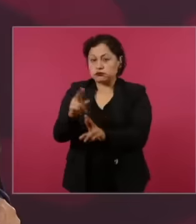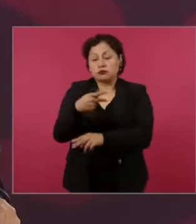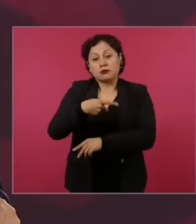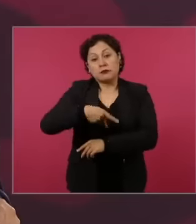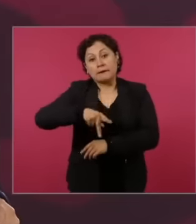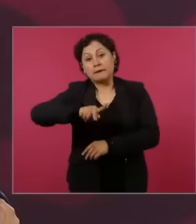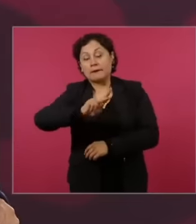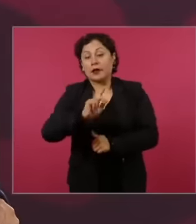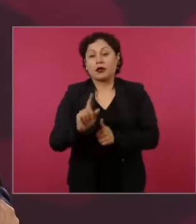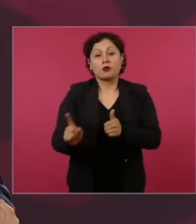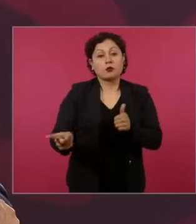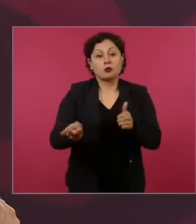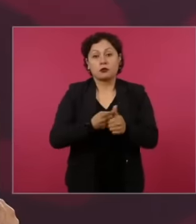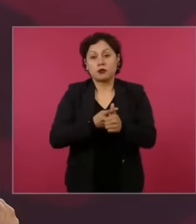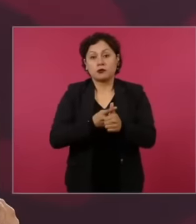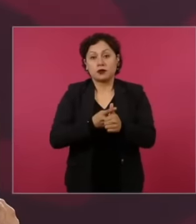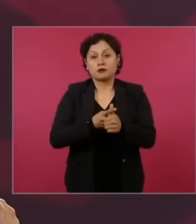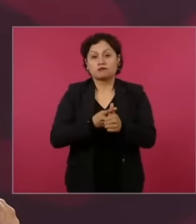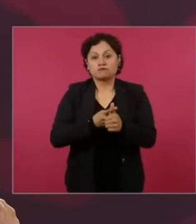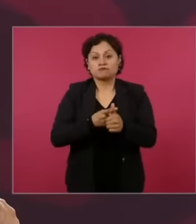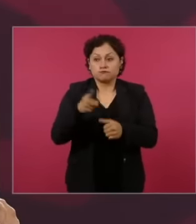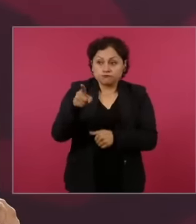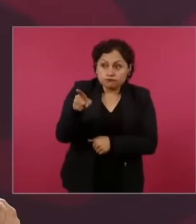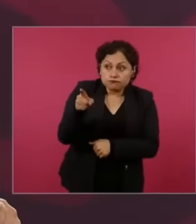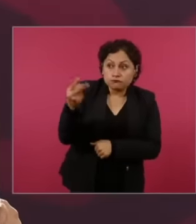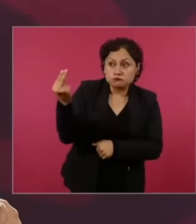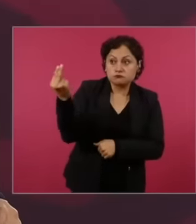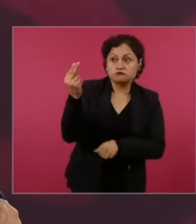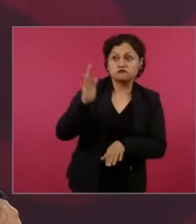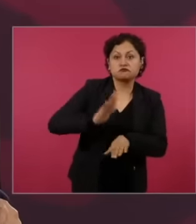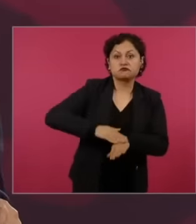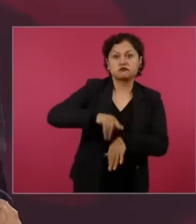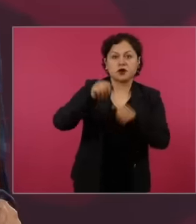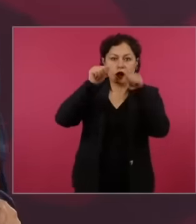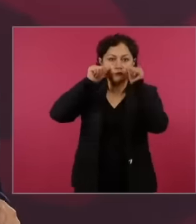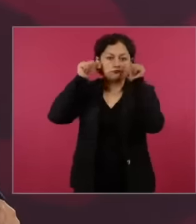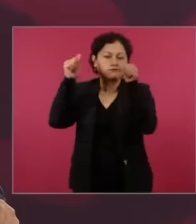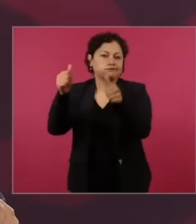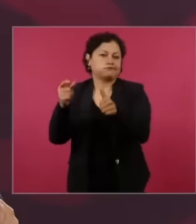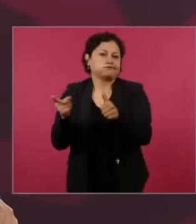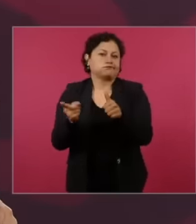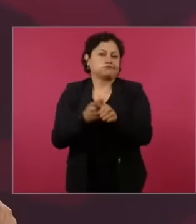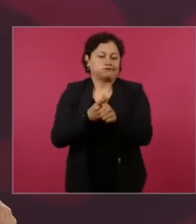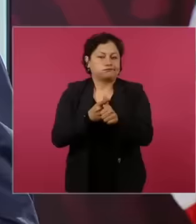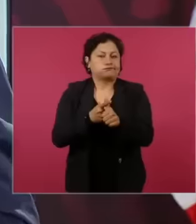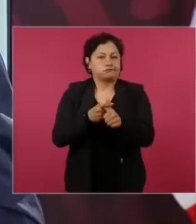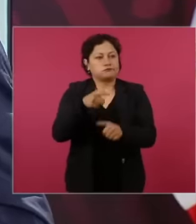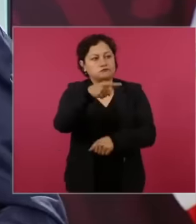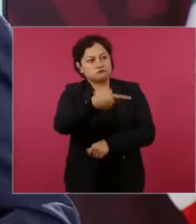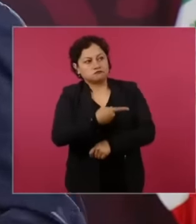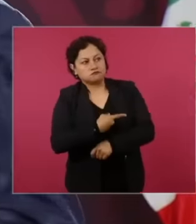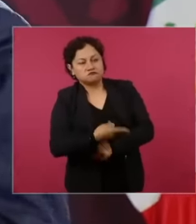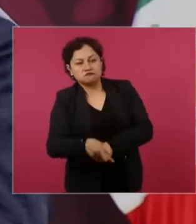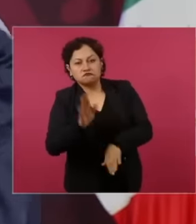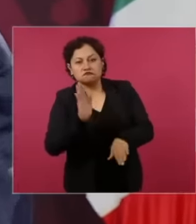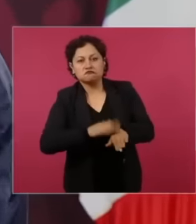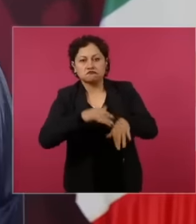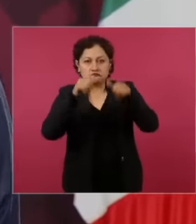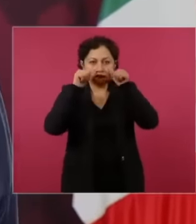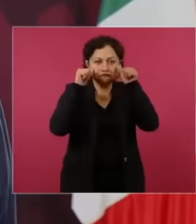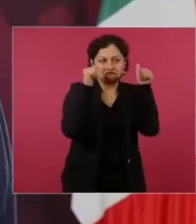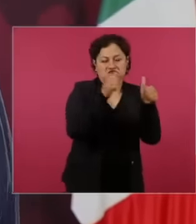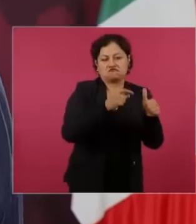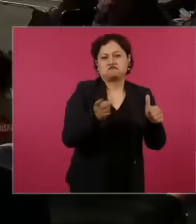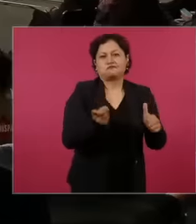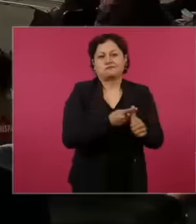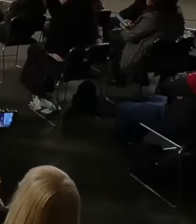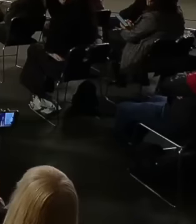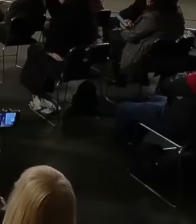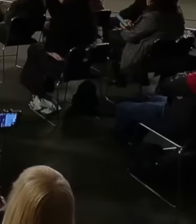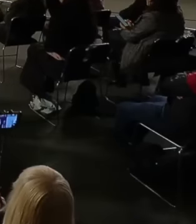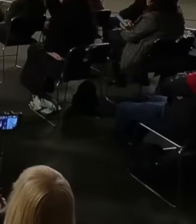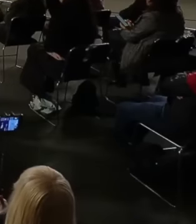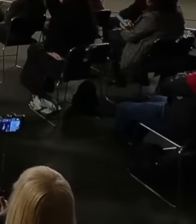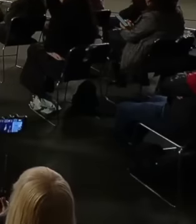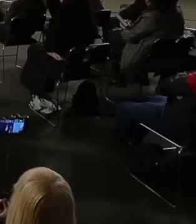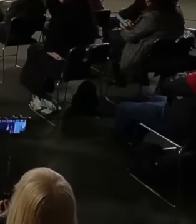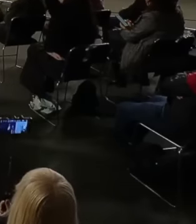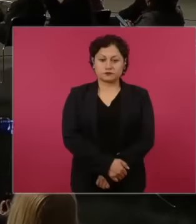to the people most in need. That is the philosophy, that is Mexican humanism. Well, let's go.